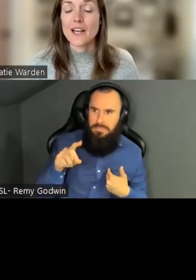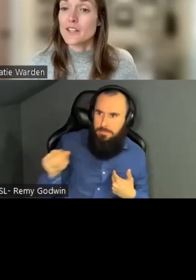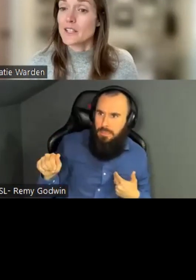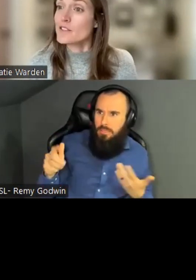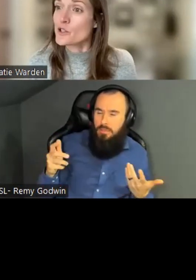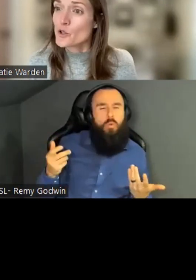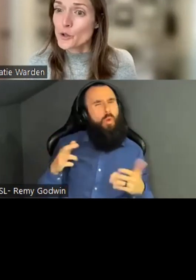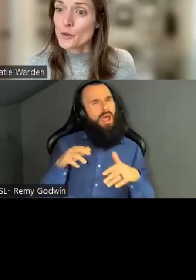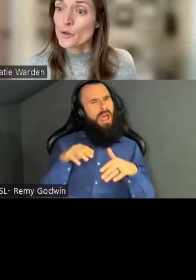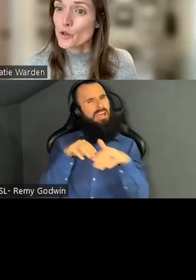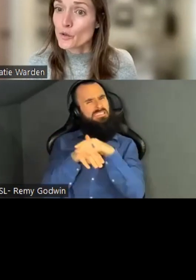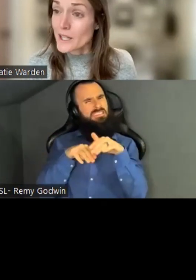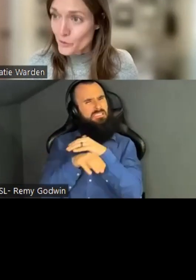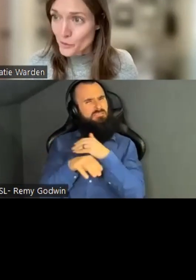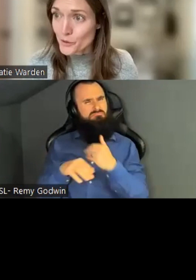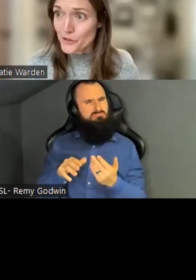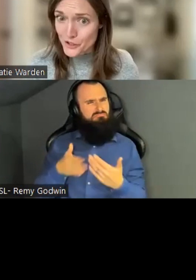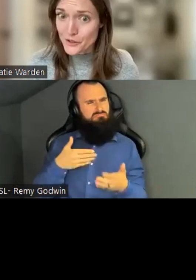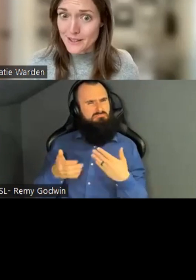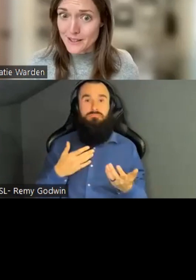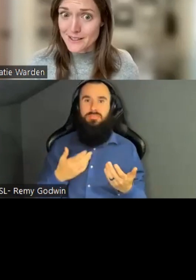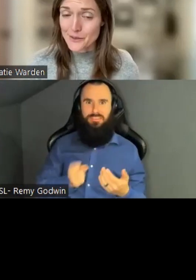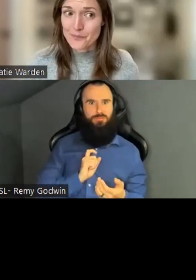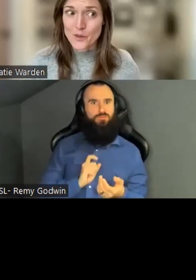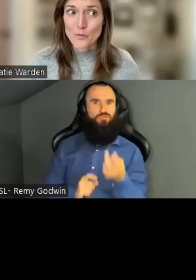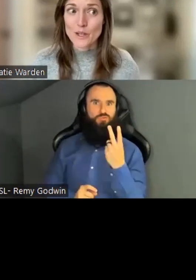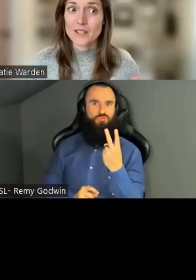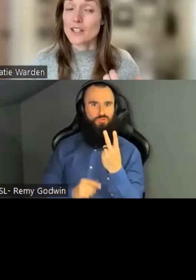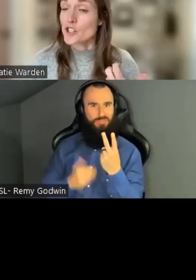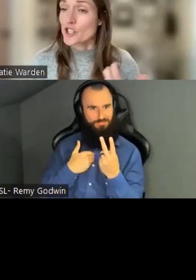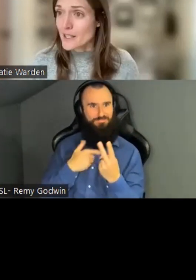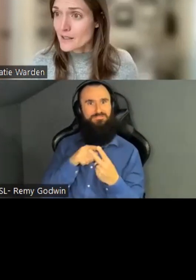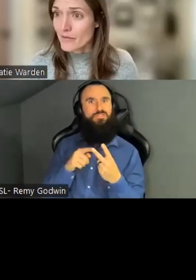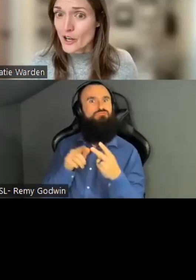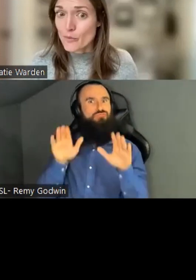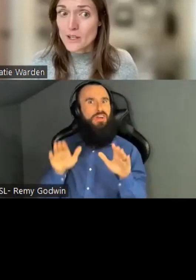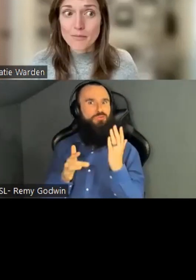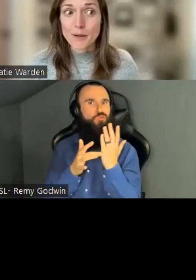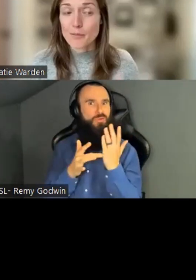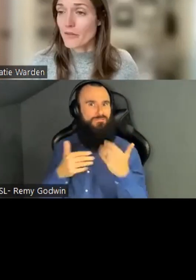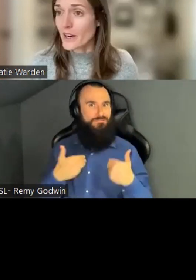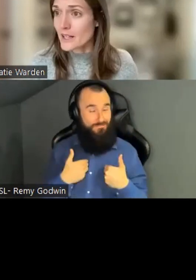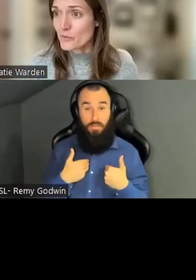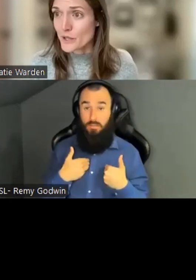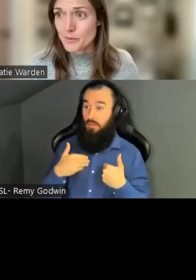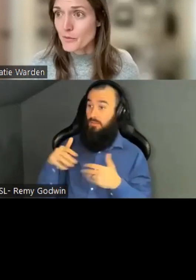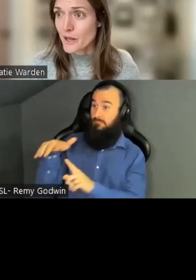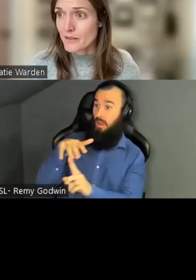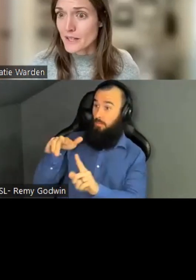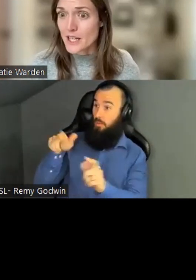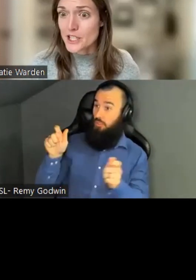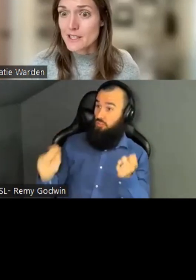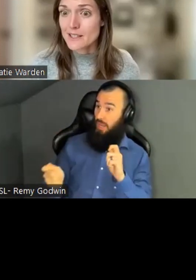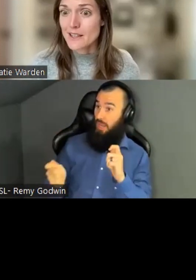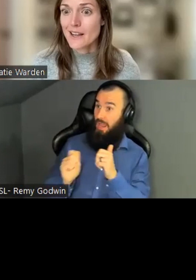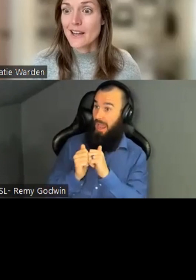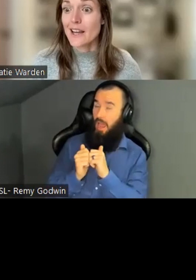And it gives us two great tools for doing this. We can change the environment by providing reasonable modifications